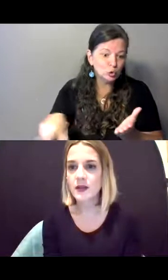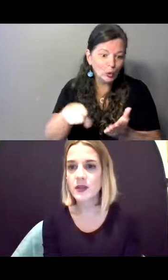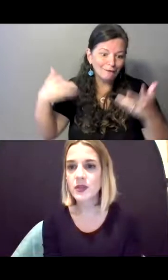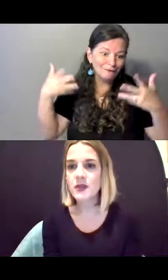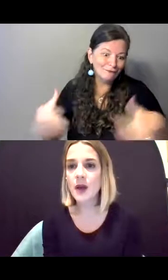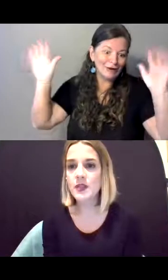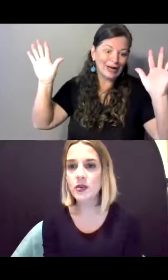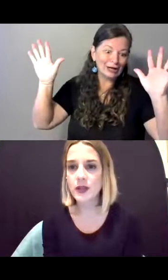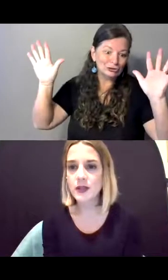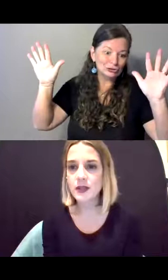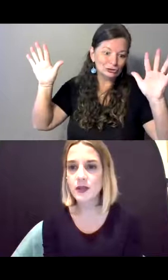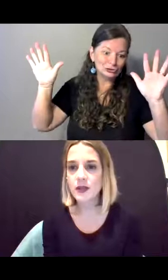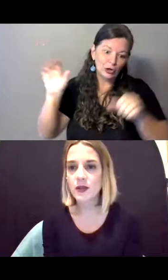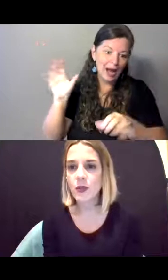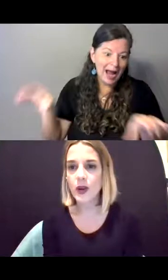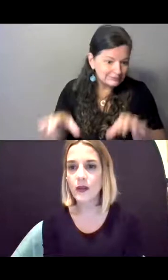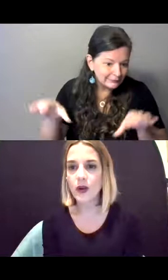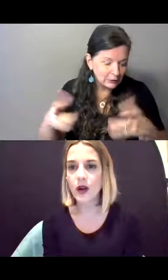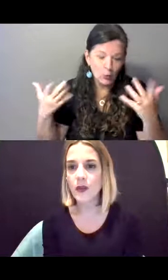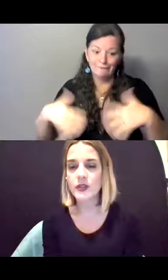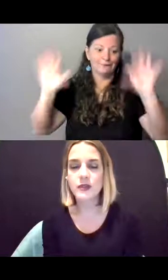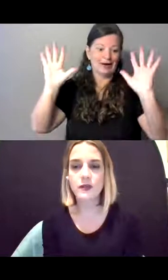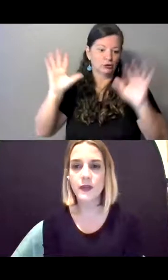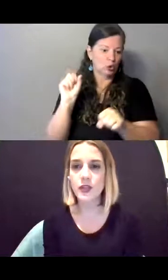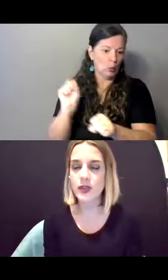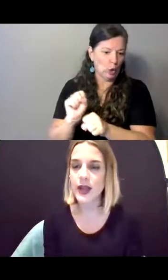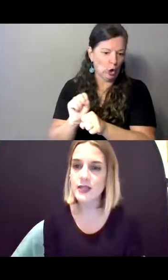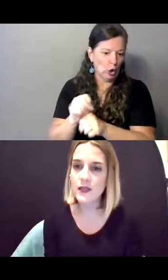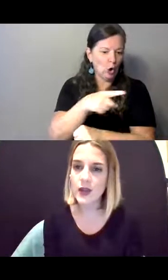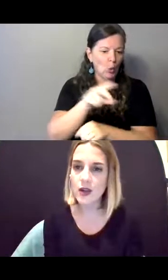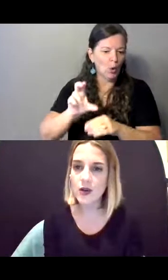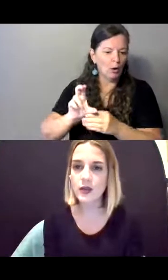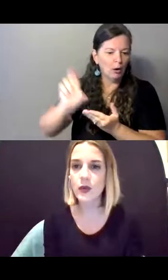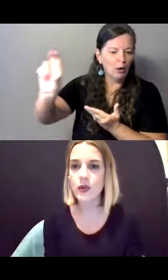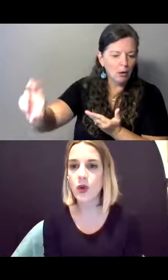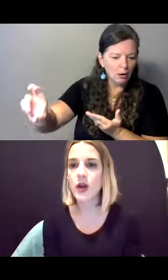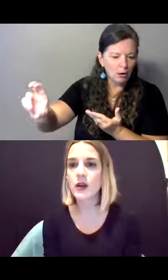So, sometimes students whenever they're finished with an activity or are done with their work,